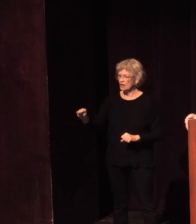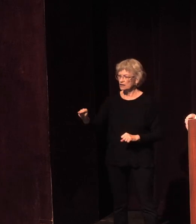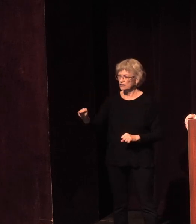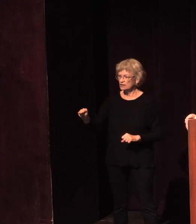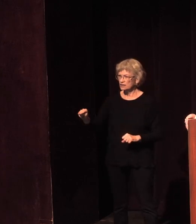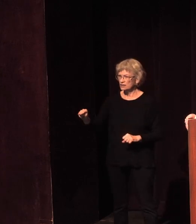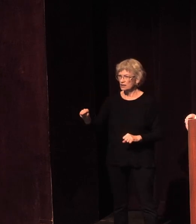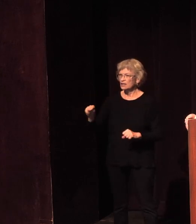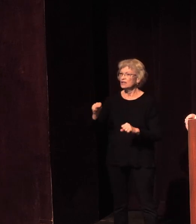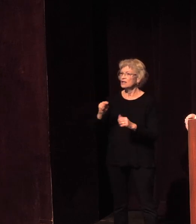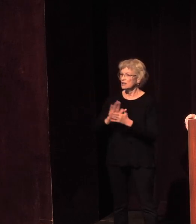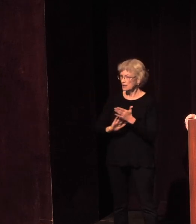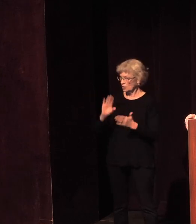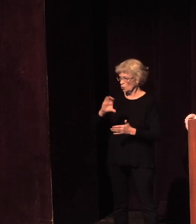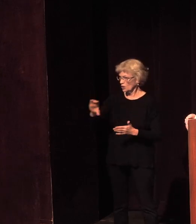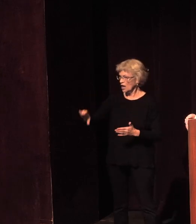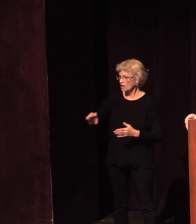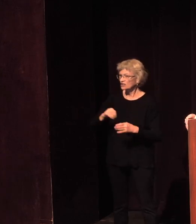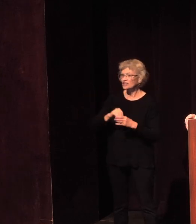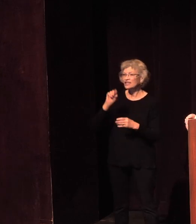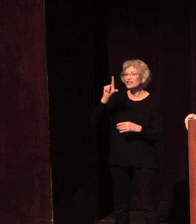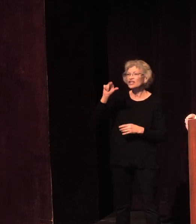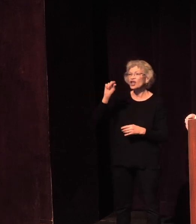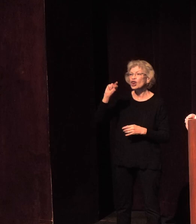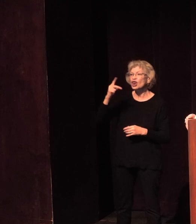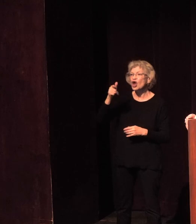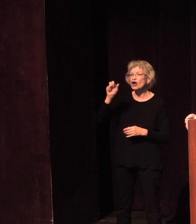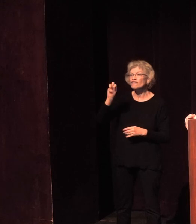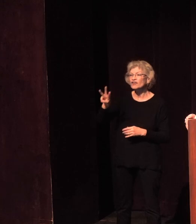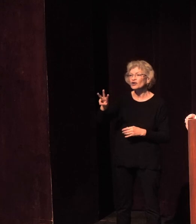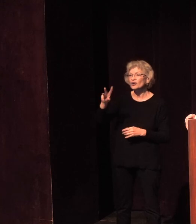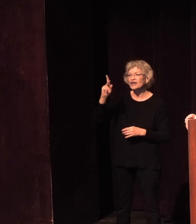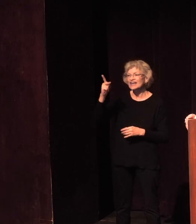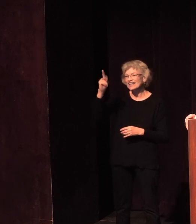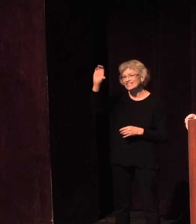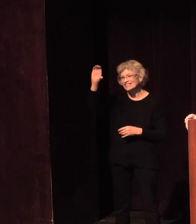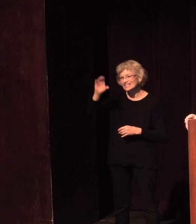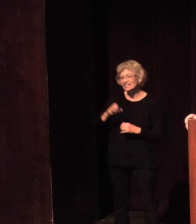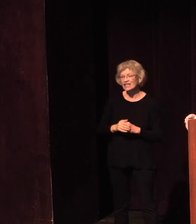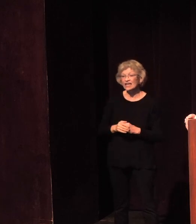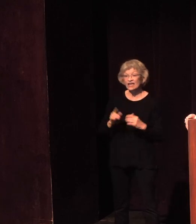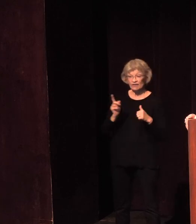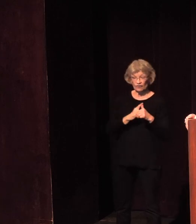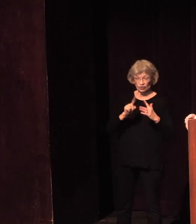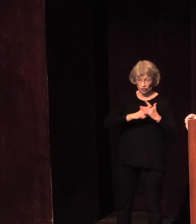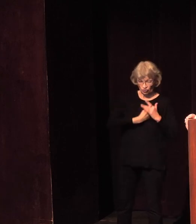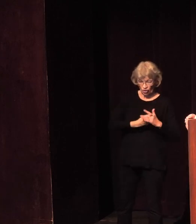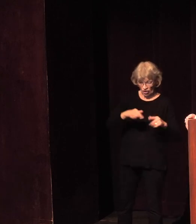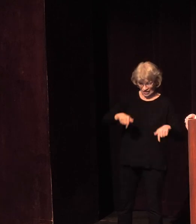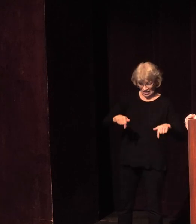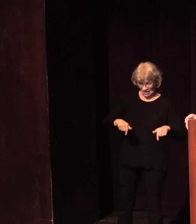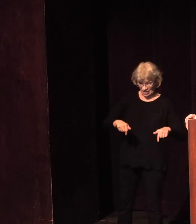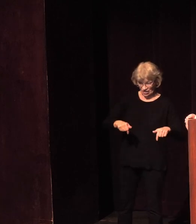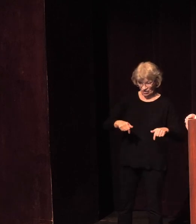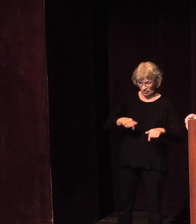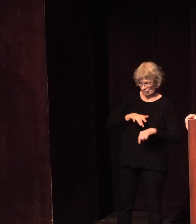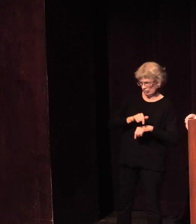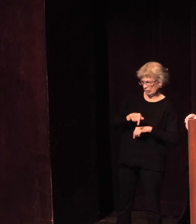Most recently he served as president of Metropolitan Community College, Longview, in Kansas City Missouri. Here